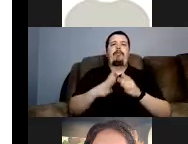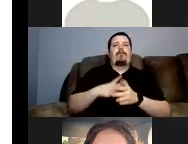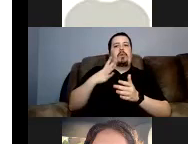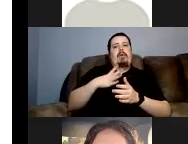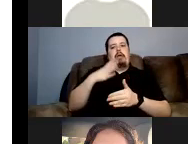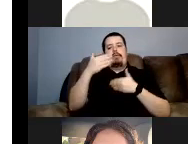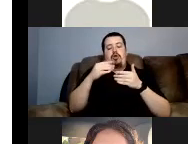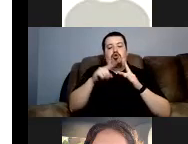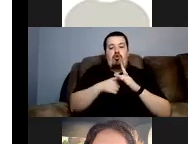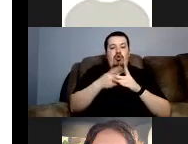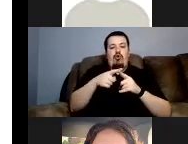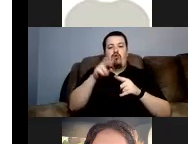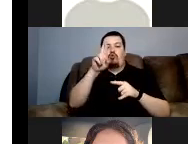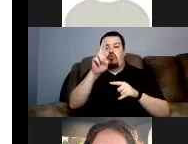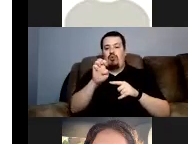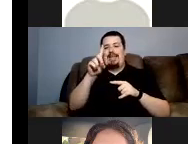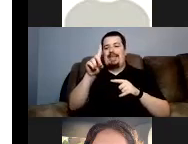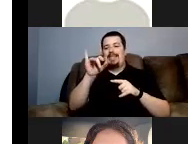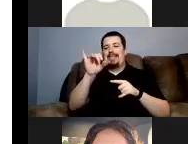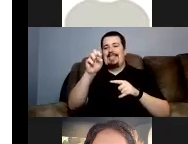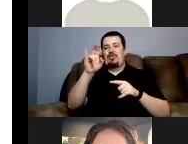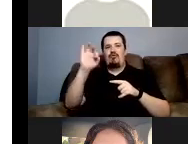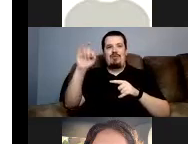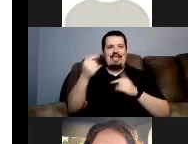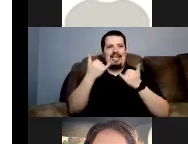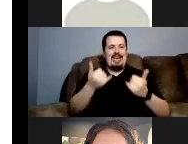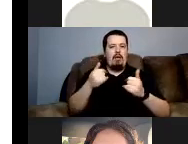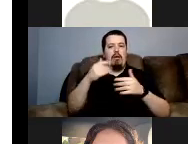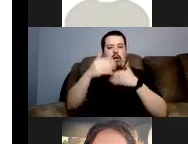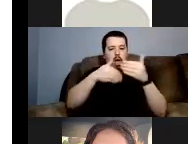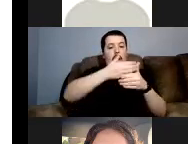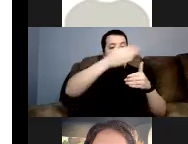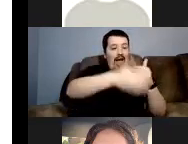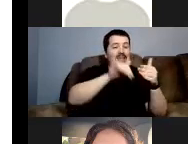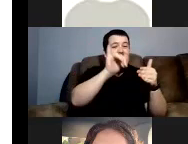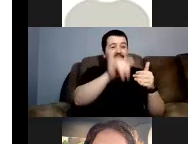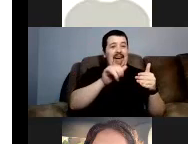redistricting now so so as they kind of wrap that up we'll really start seeing the General Assembly